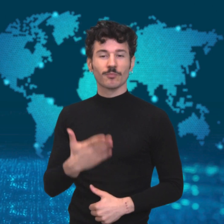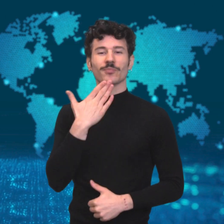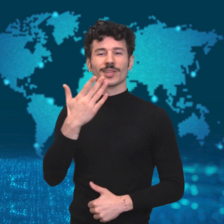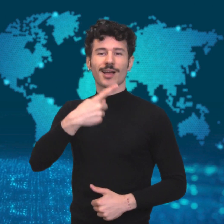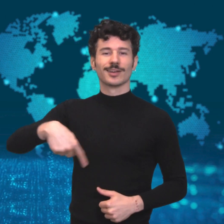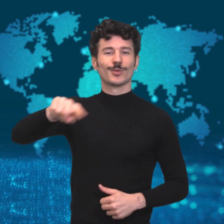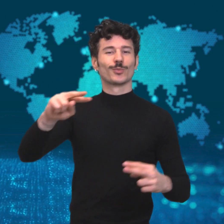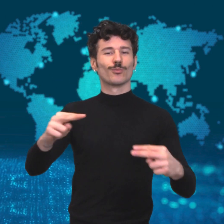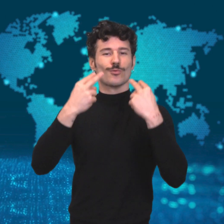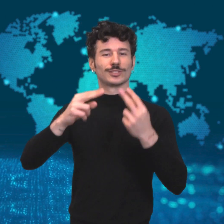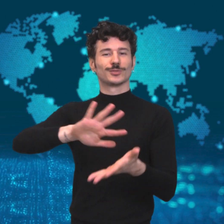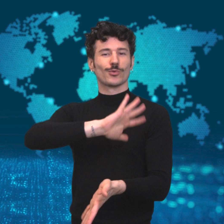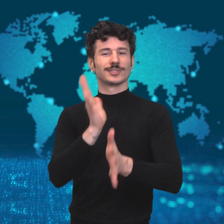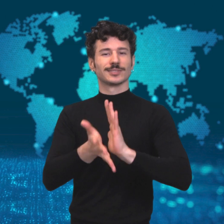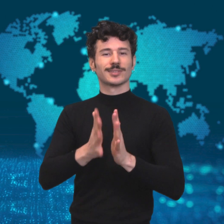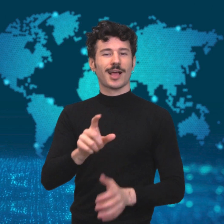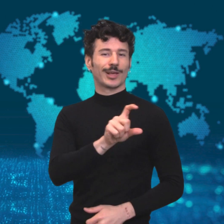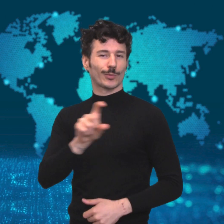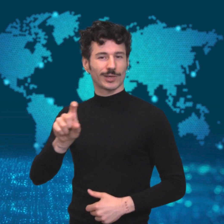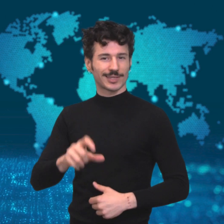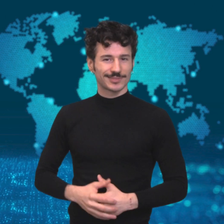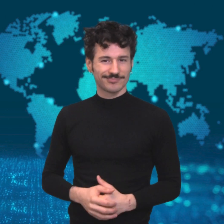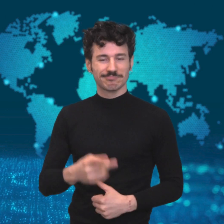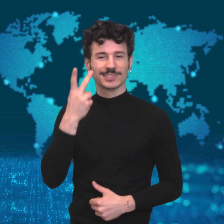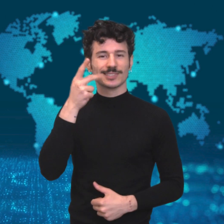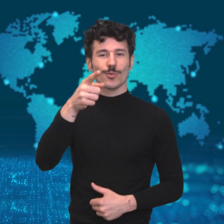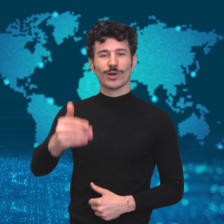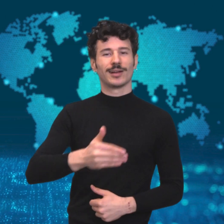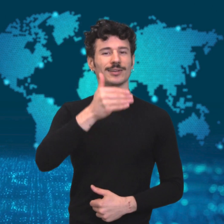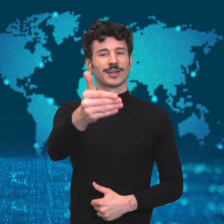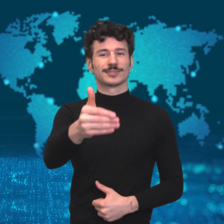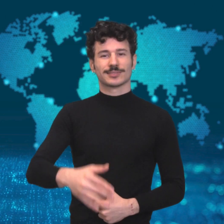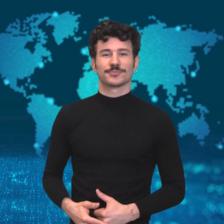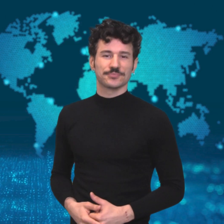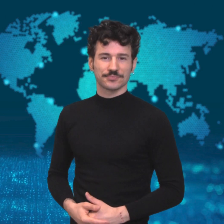Thank you for watching WorldSign Week and see you next time!